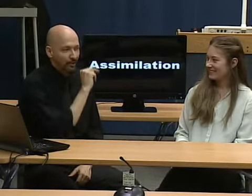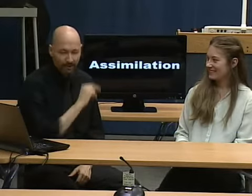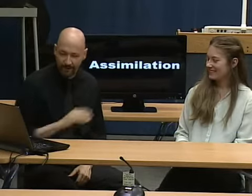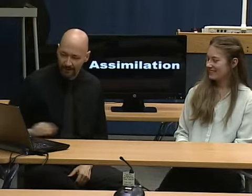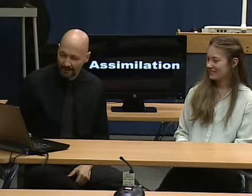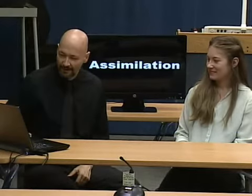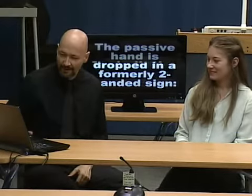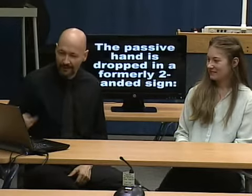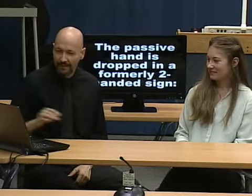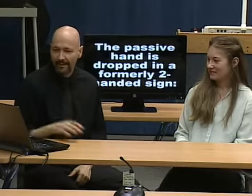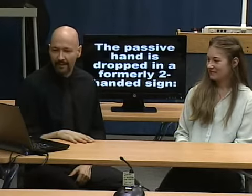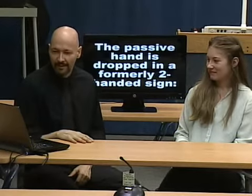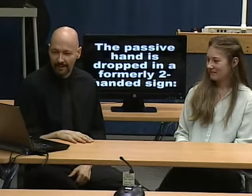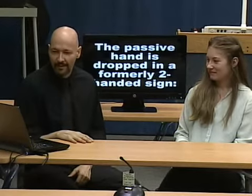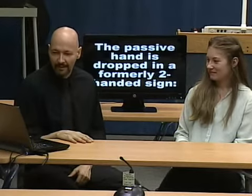A-S-S-I-M-I-L-A-T-I-O-N